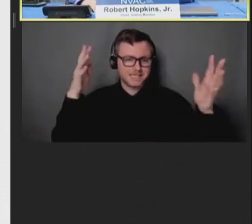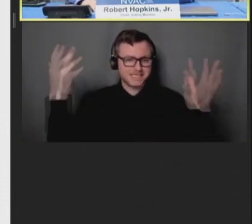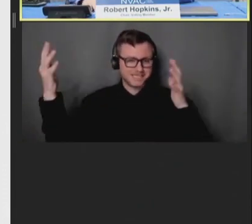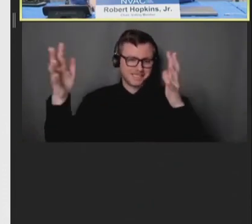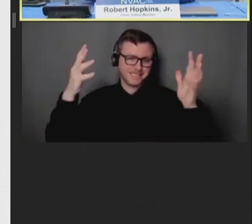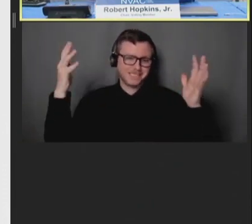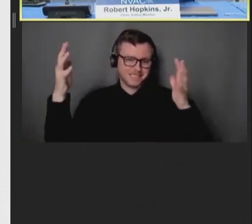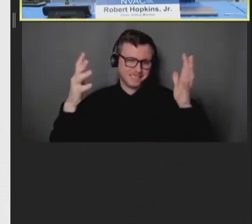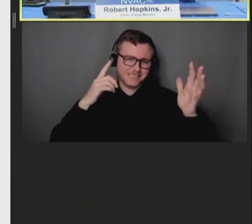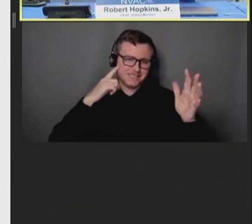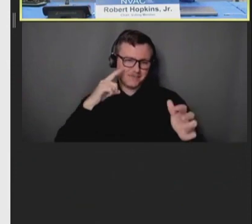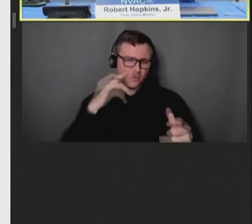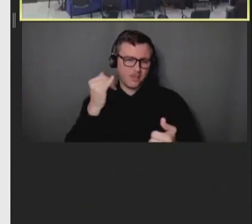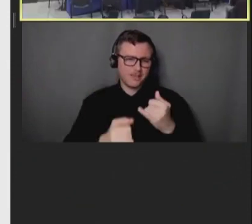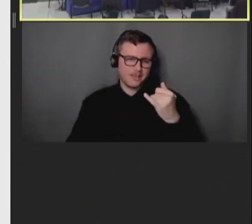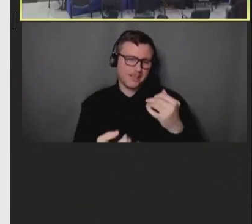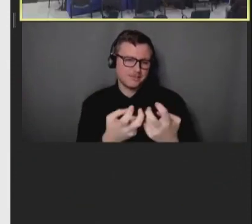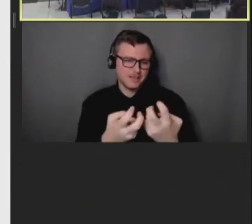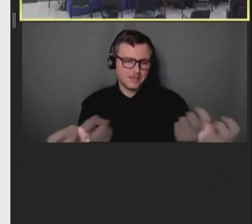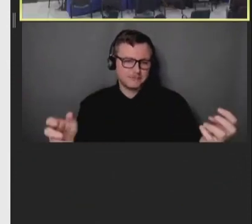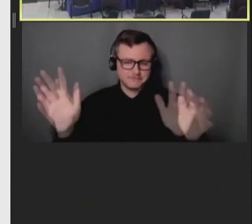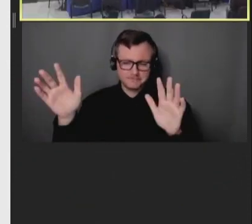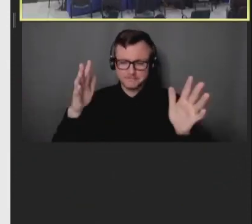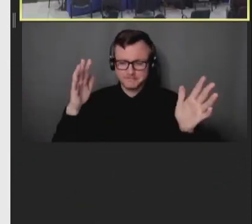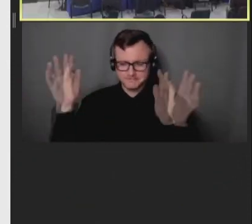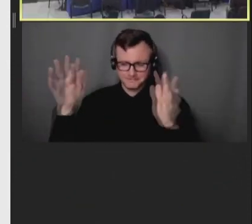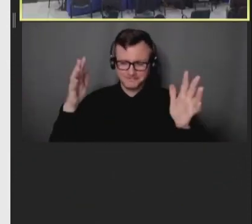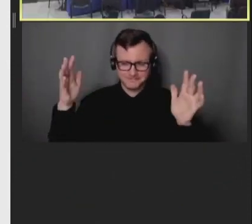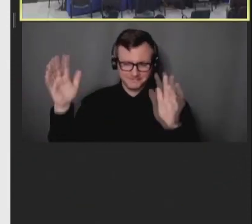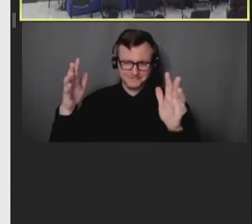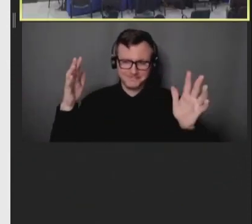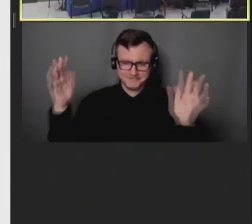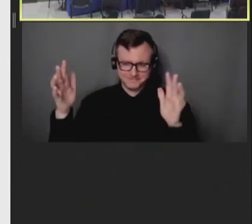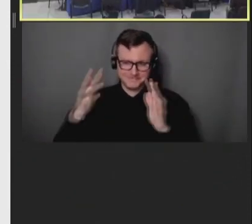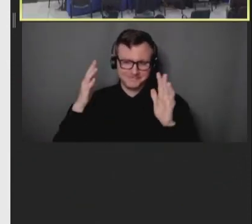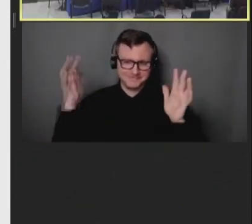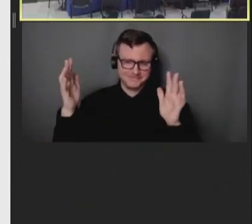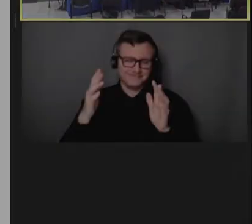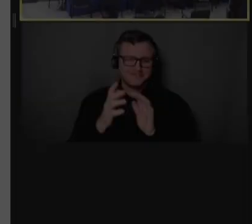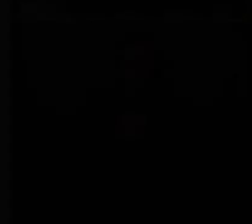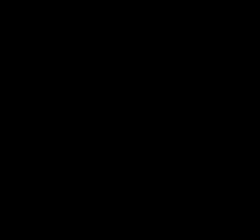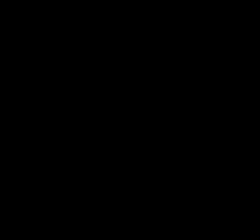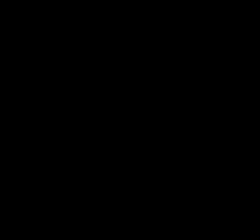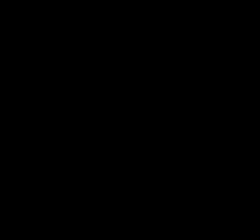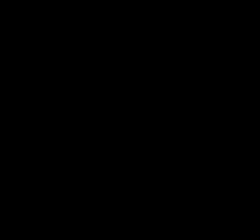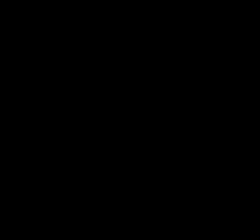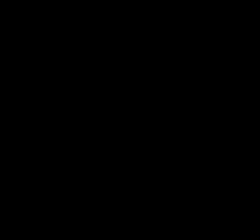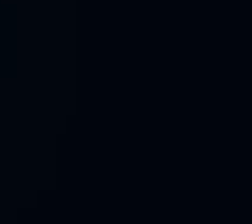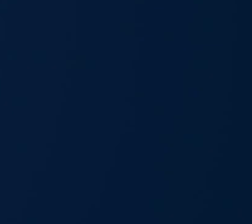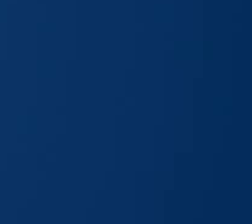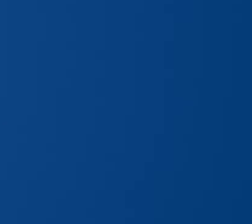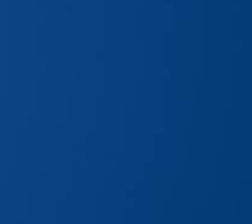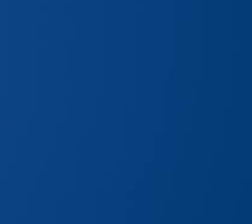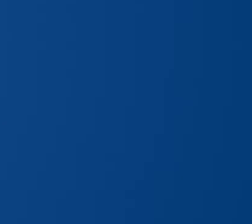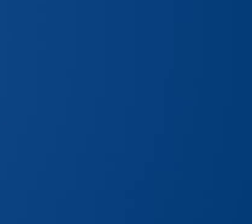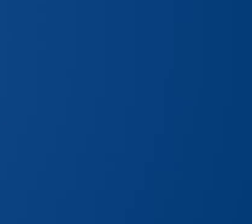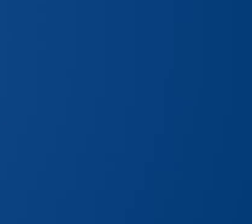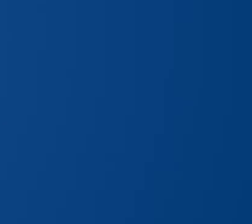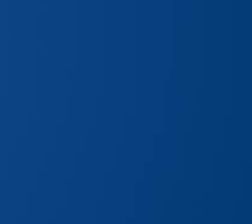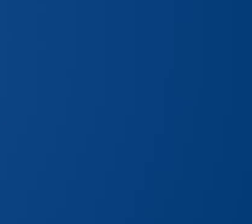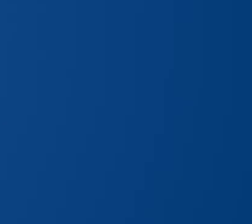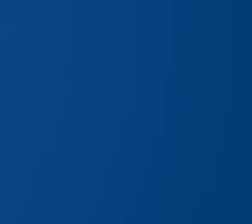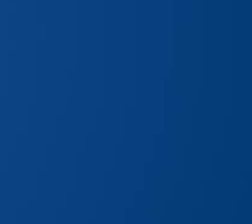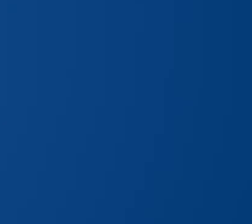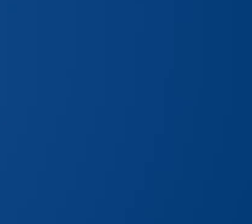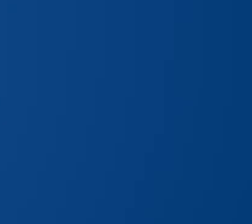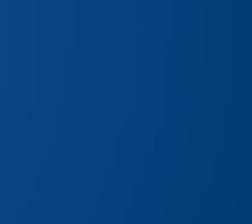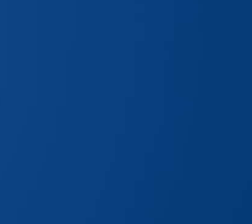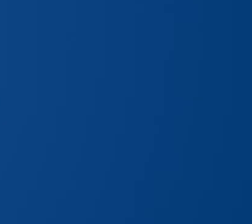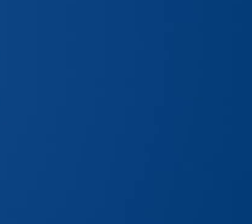Male Speaker: